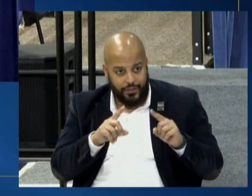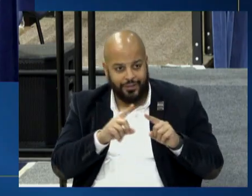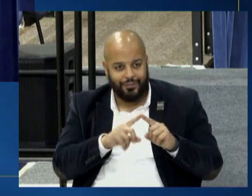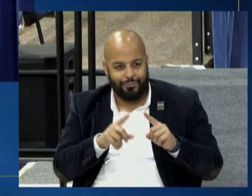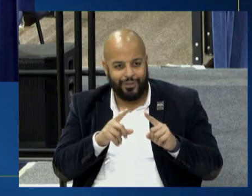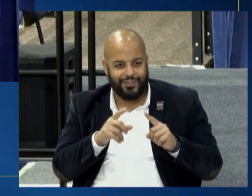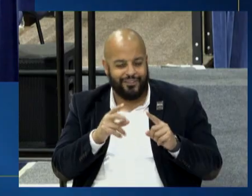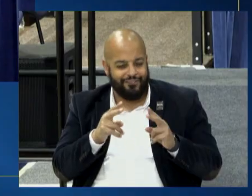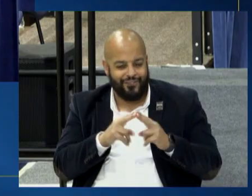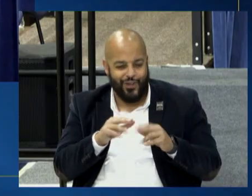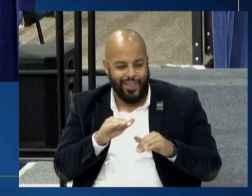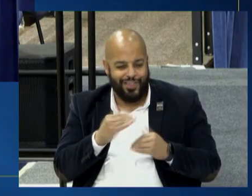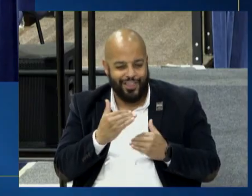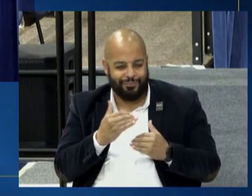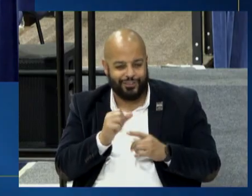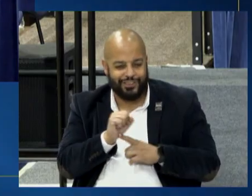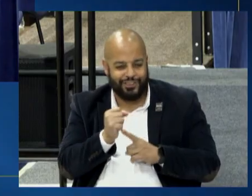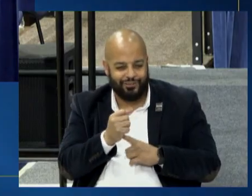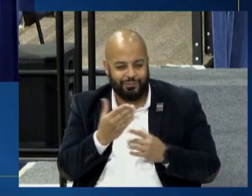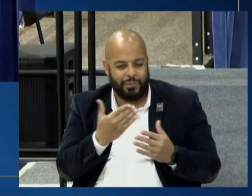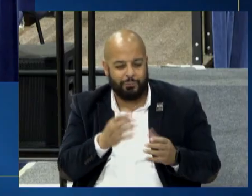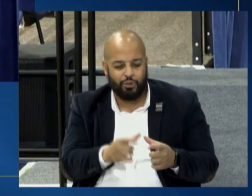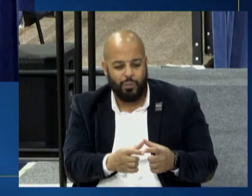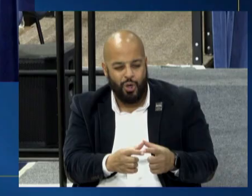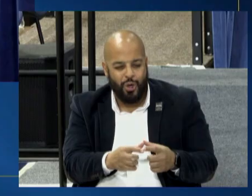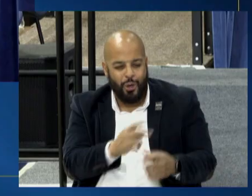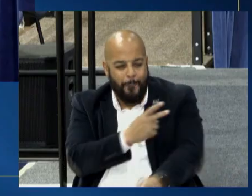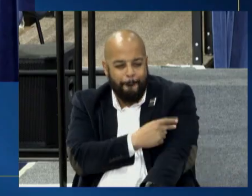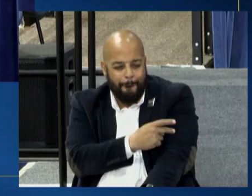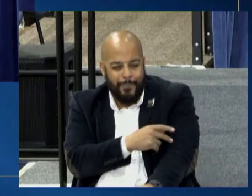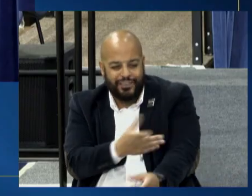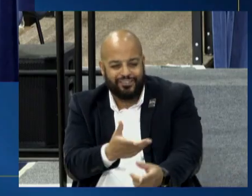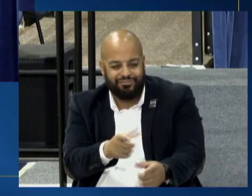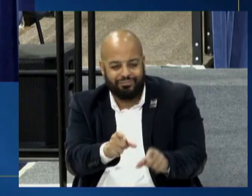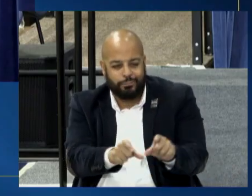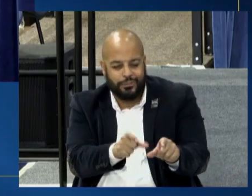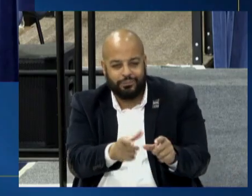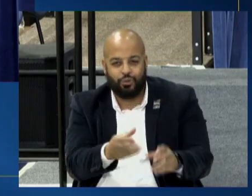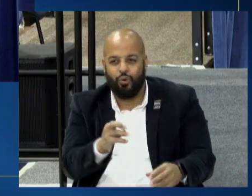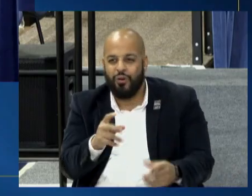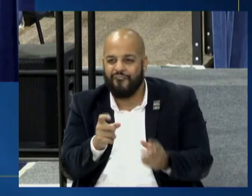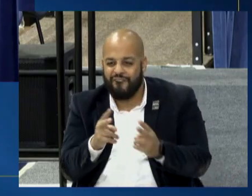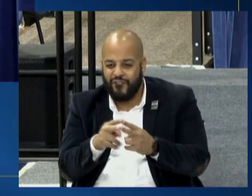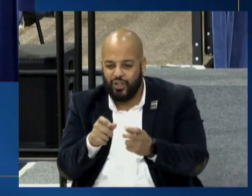So, maybe a small patient population or a very specific, a very narrowly focused clinical